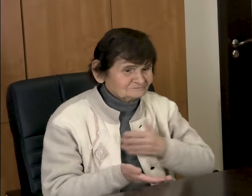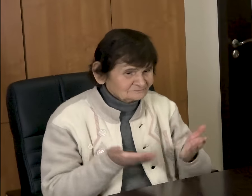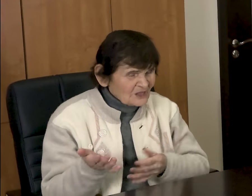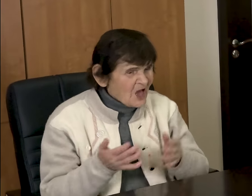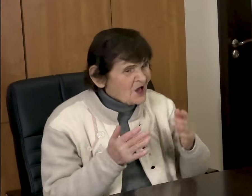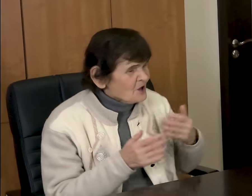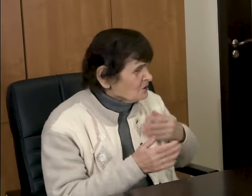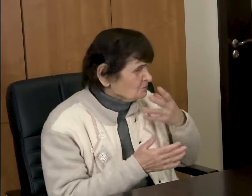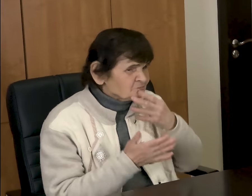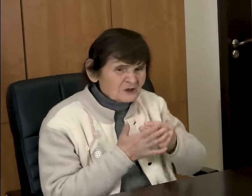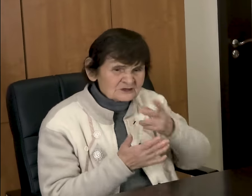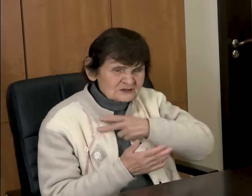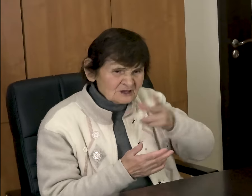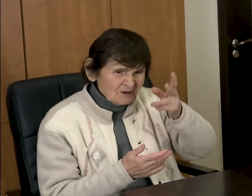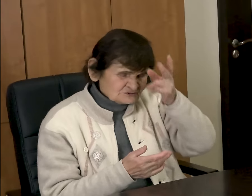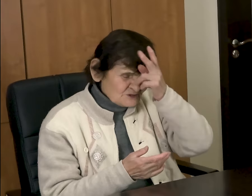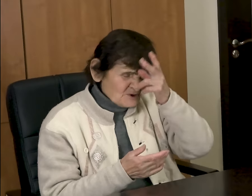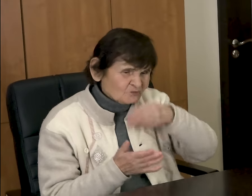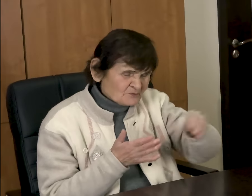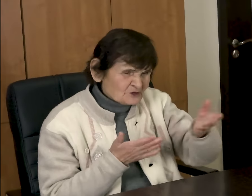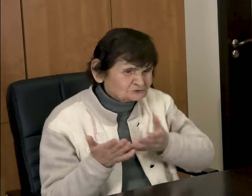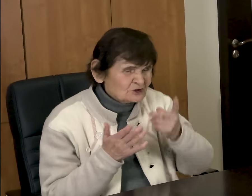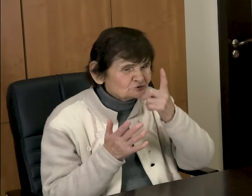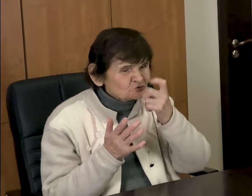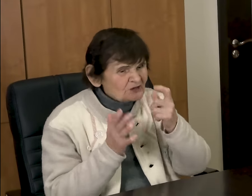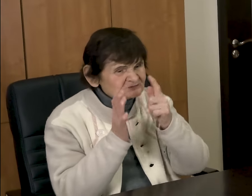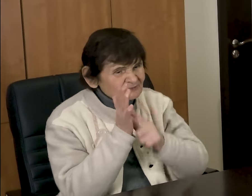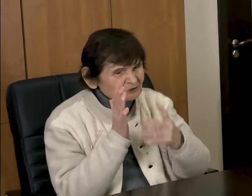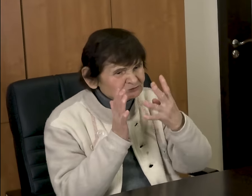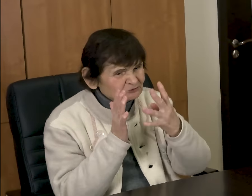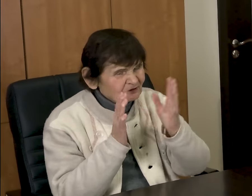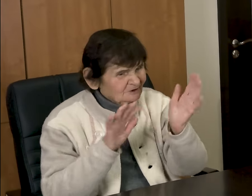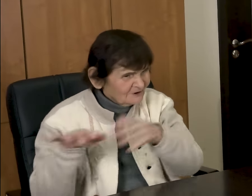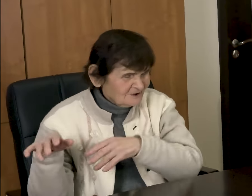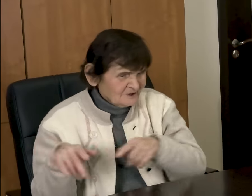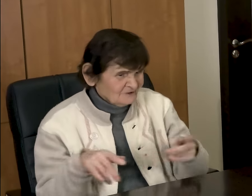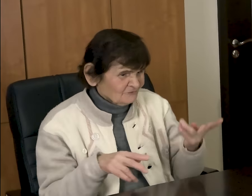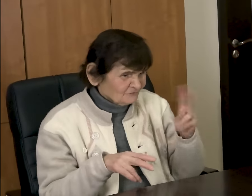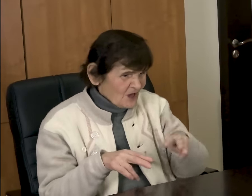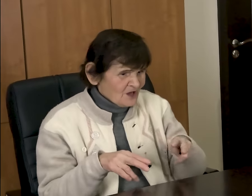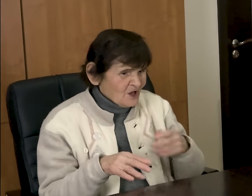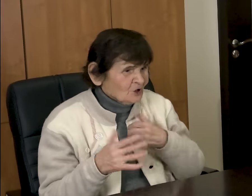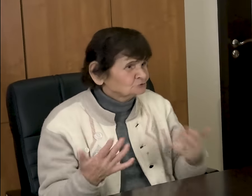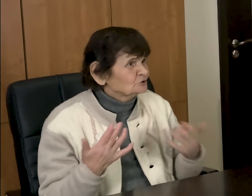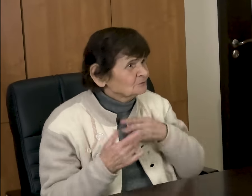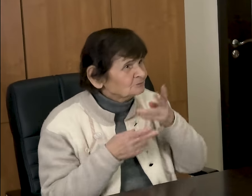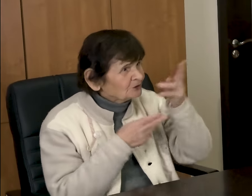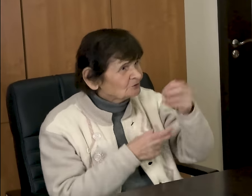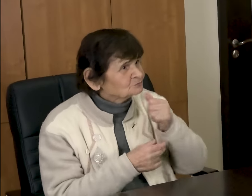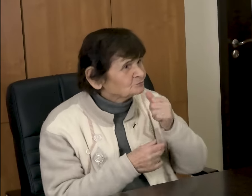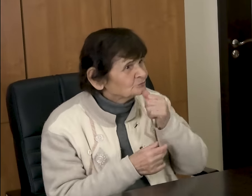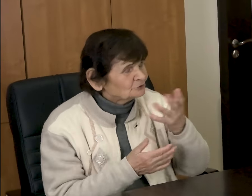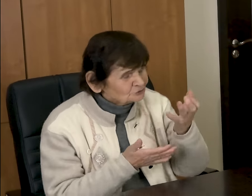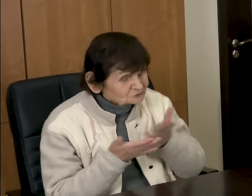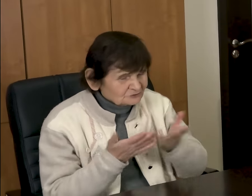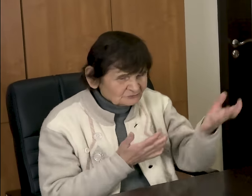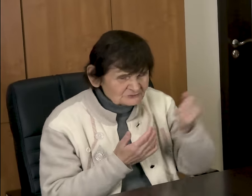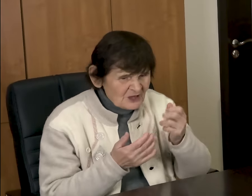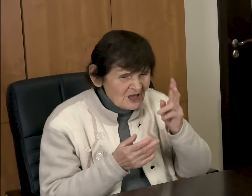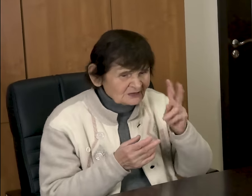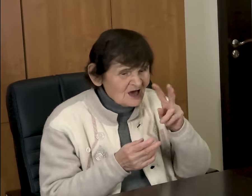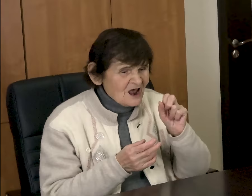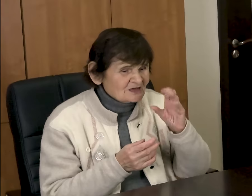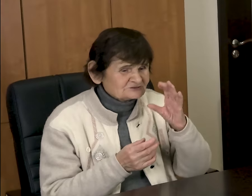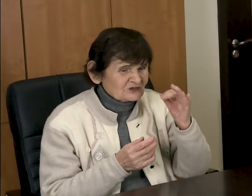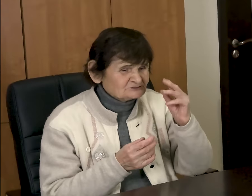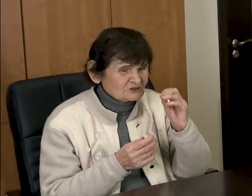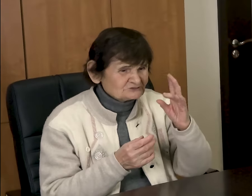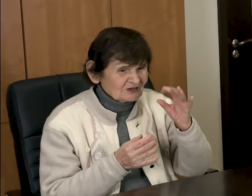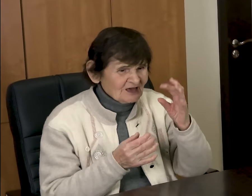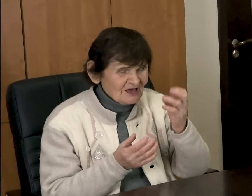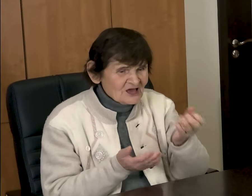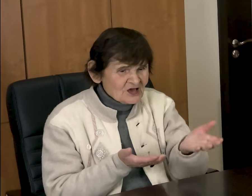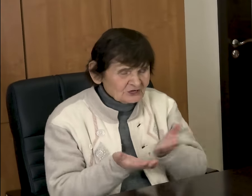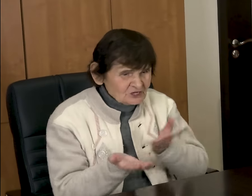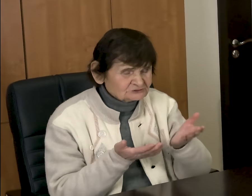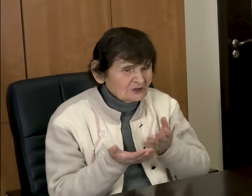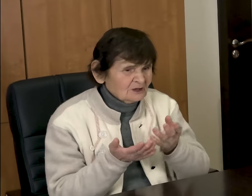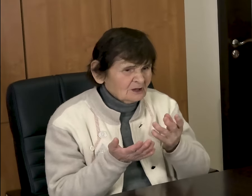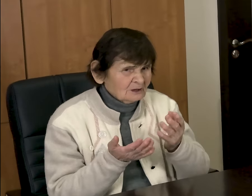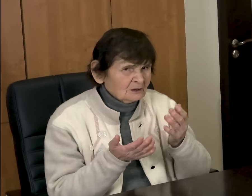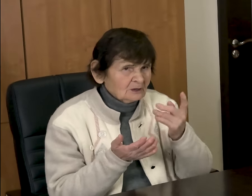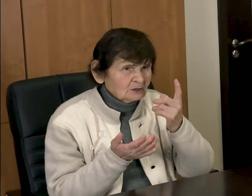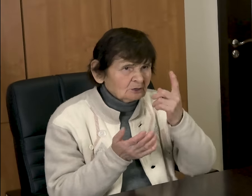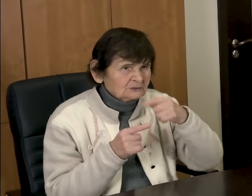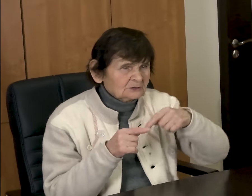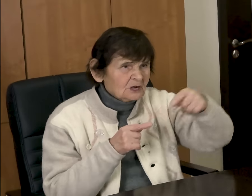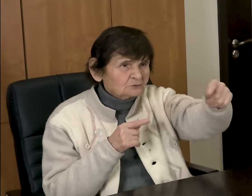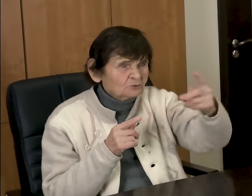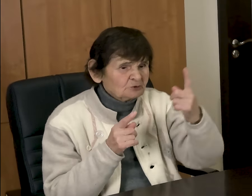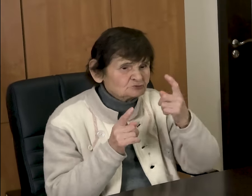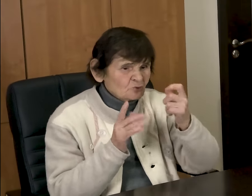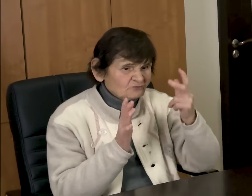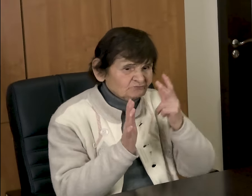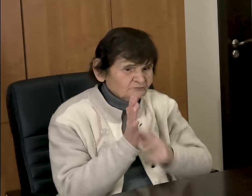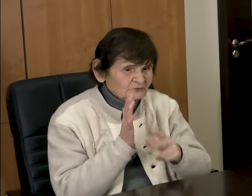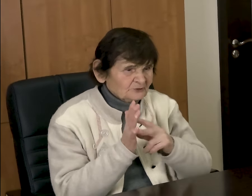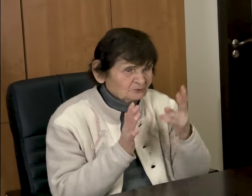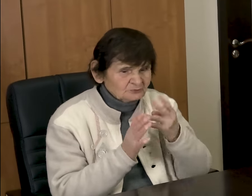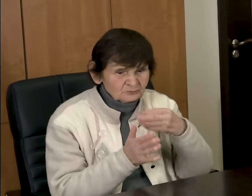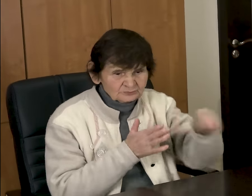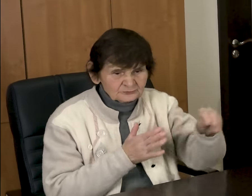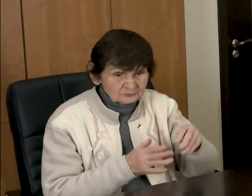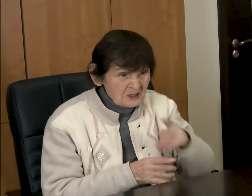In Samara I bought skis with a length of 174 cm. Now I am planning to buy classic skis with a length of 180 cm.